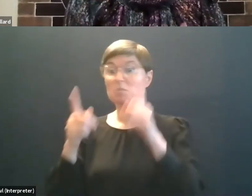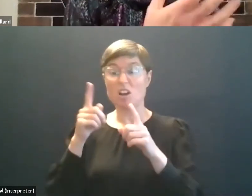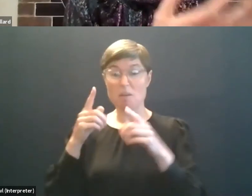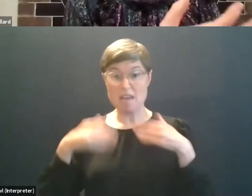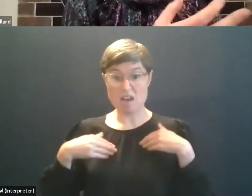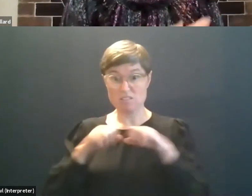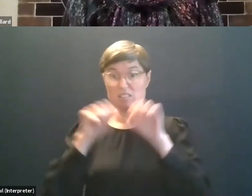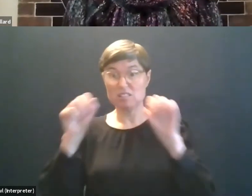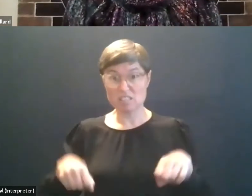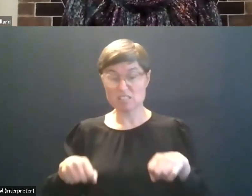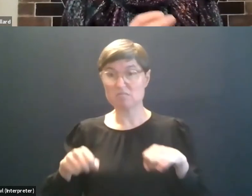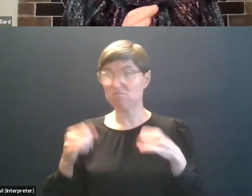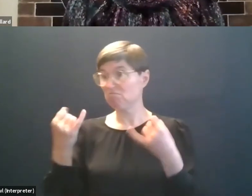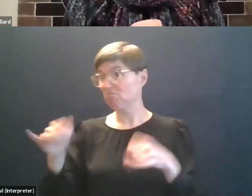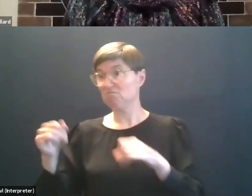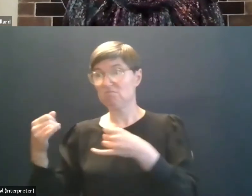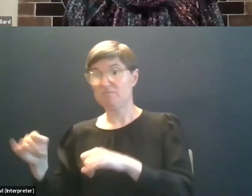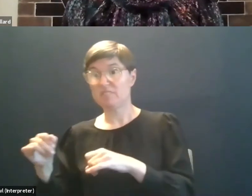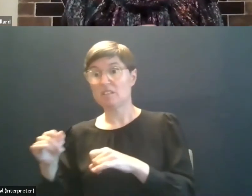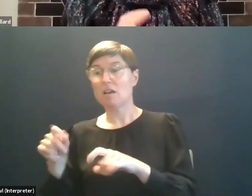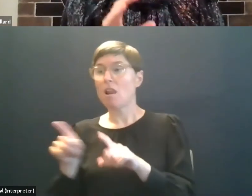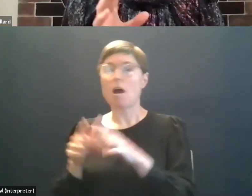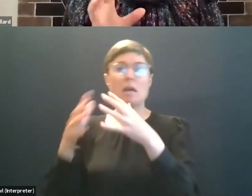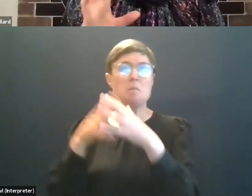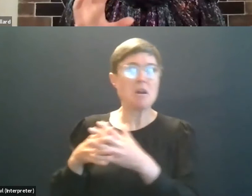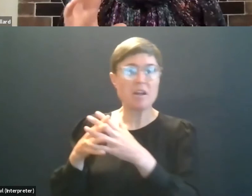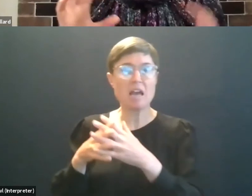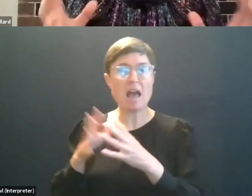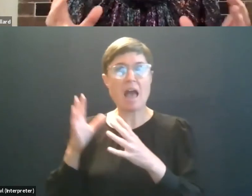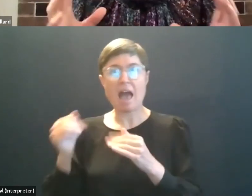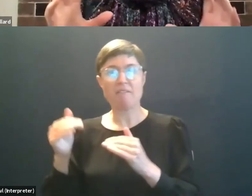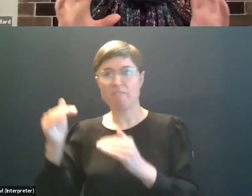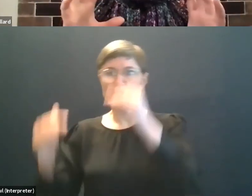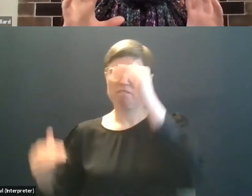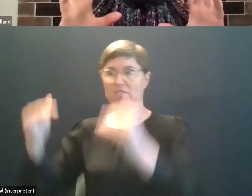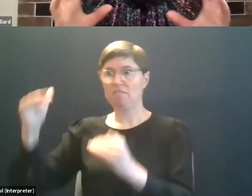care and I'm obviously thinking of the US there. So, you know, that - the building of